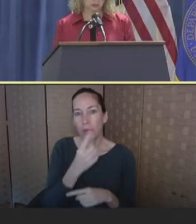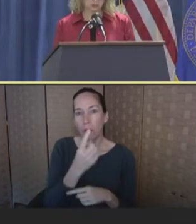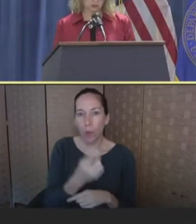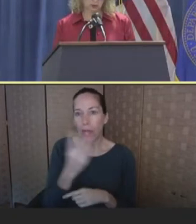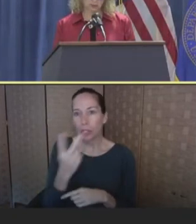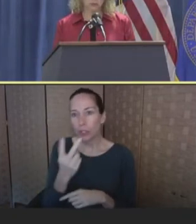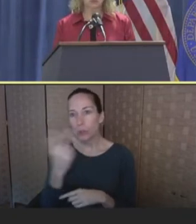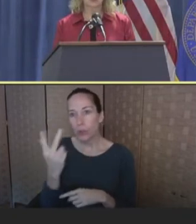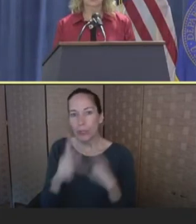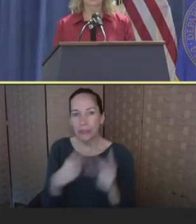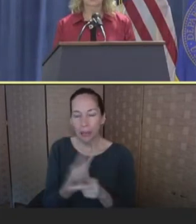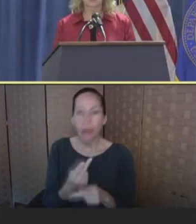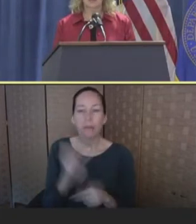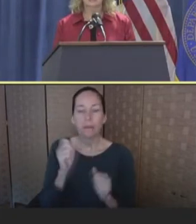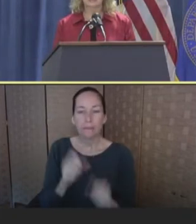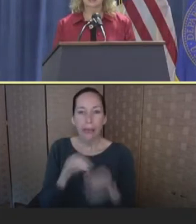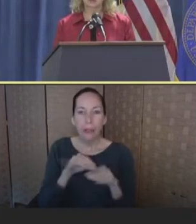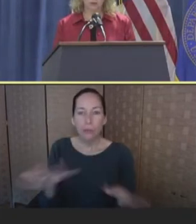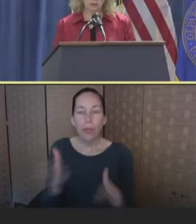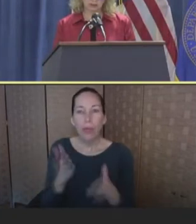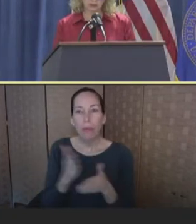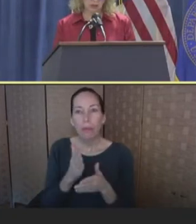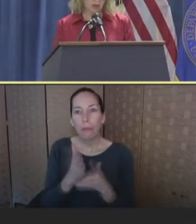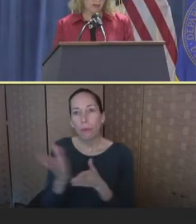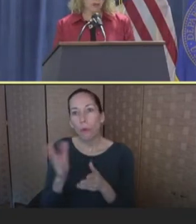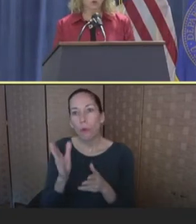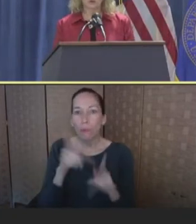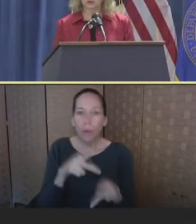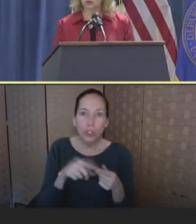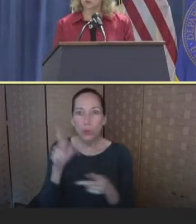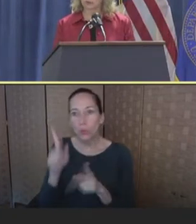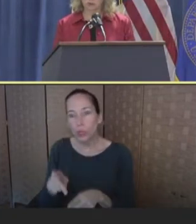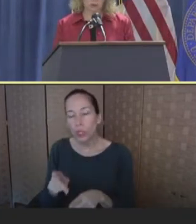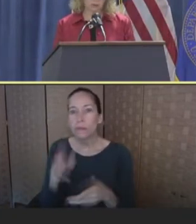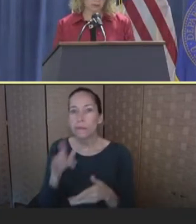Can spread from person to person through contact with feces, and then also with oral droplets.